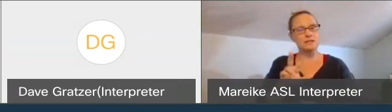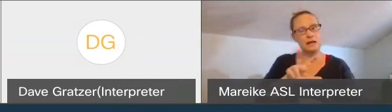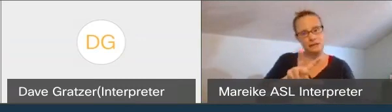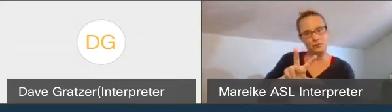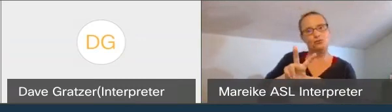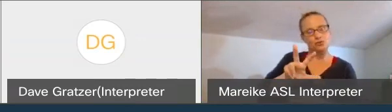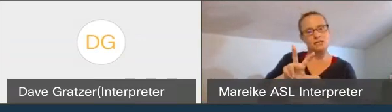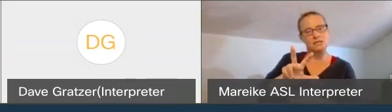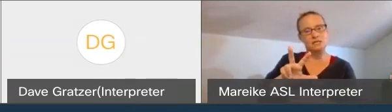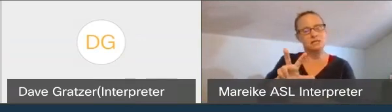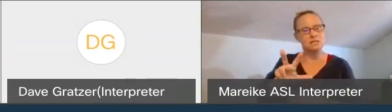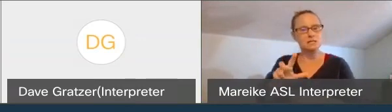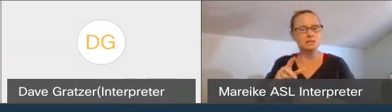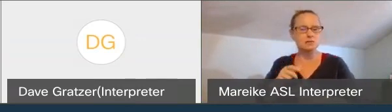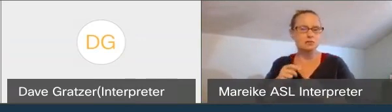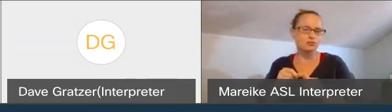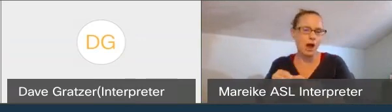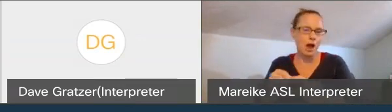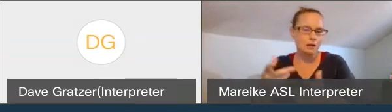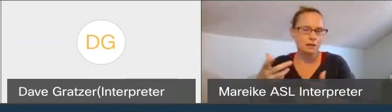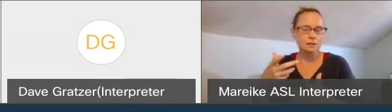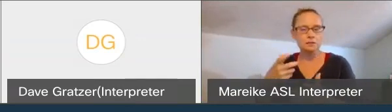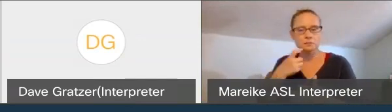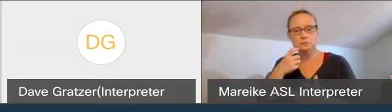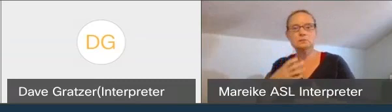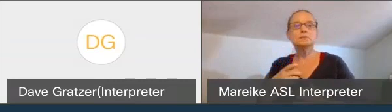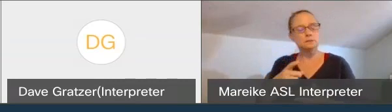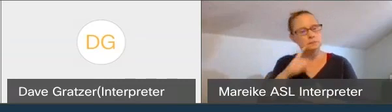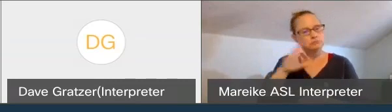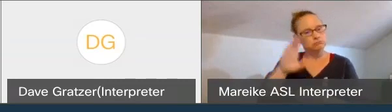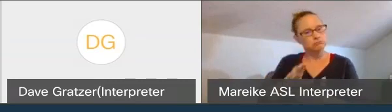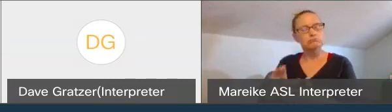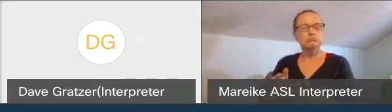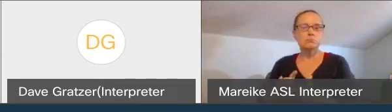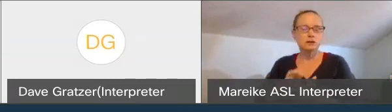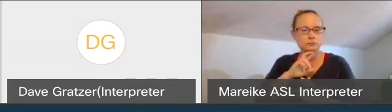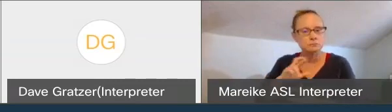uh, freeze-up law enforcement, fire department, American Medical Response, and our medical providers,